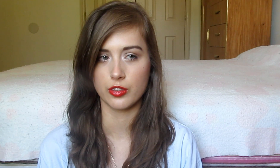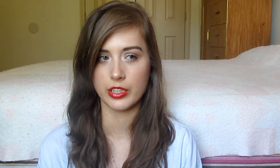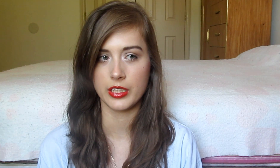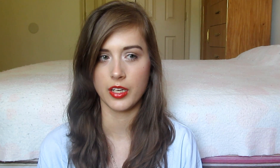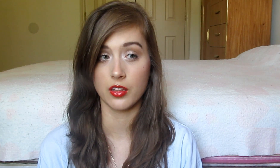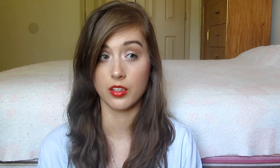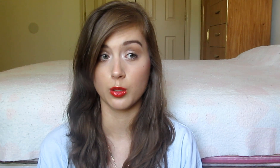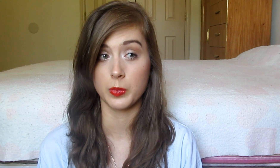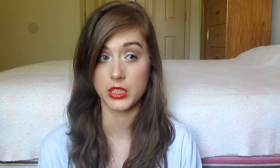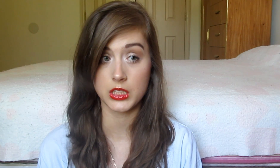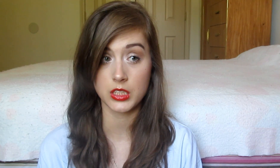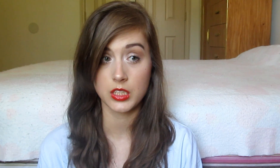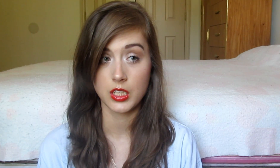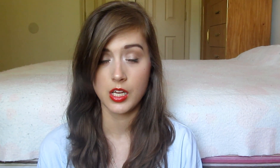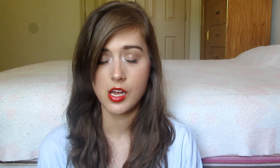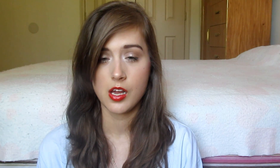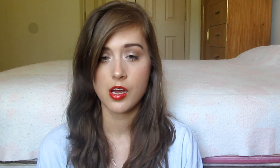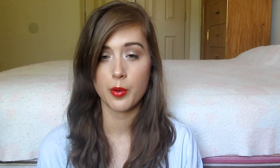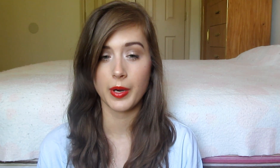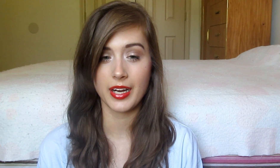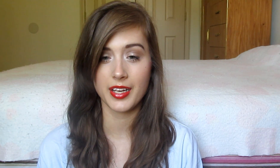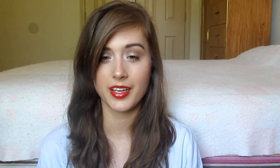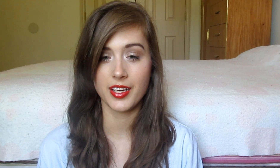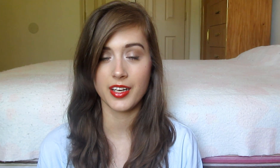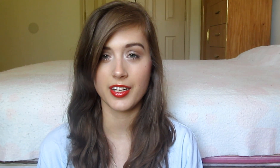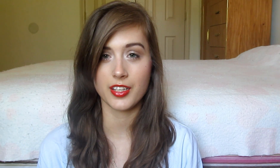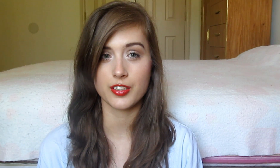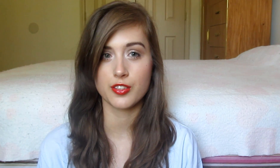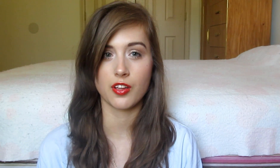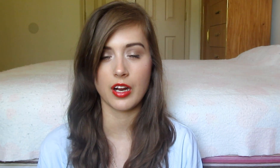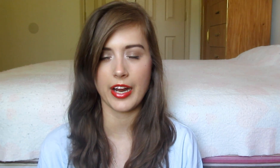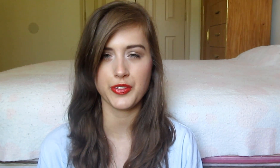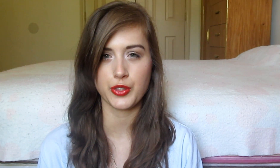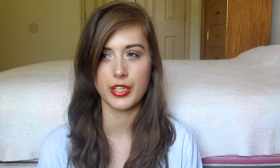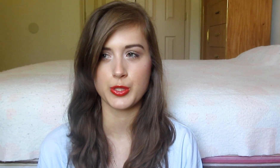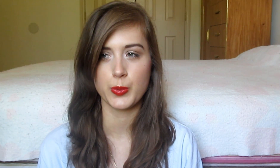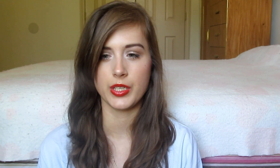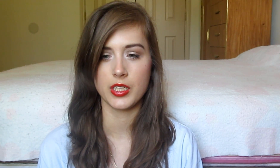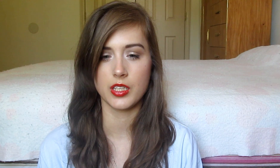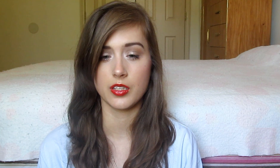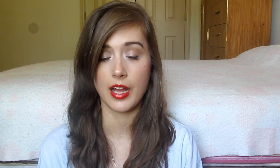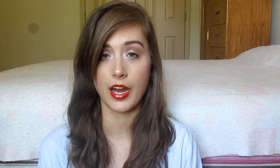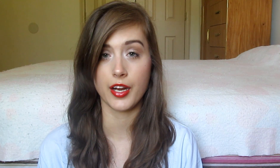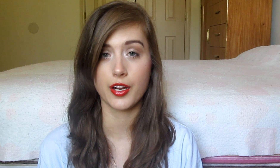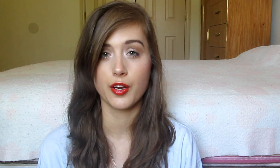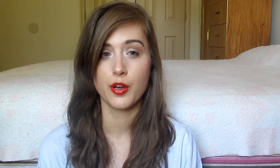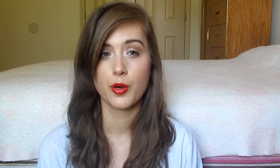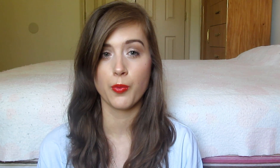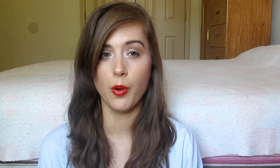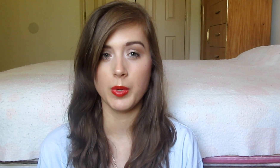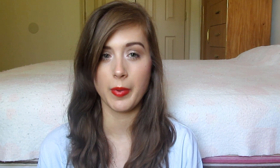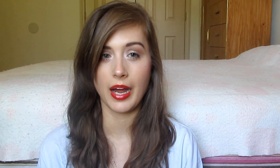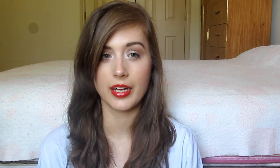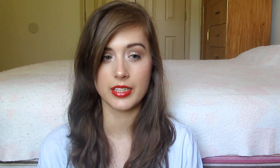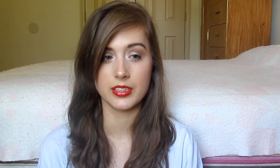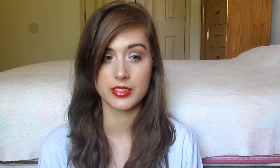Green and they’re busy, but not too long after I tweeted, Hank wrote me back and said,